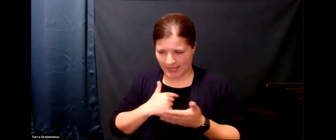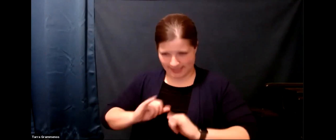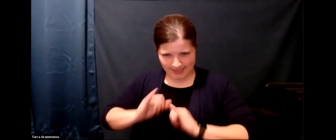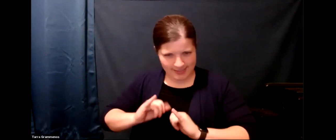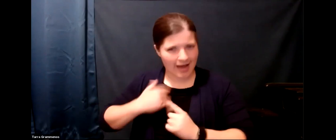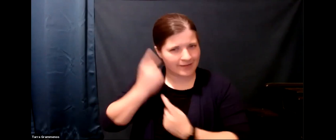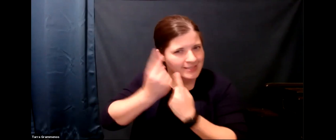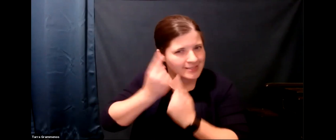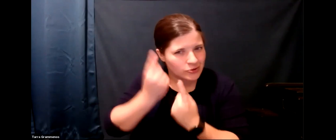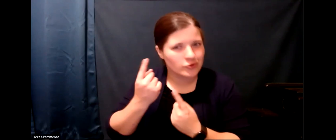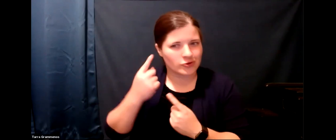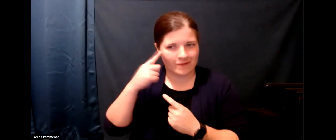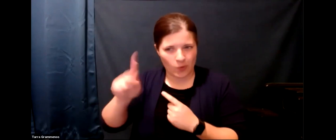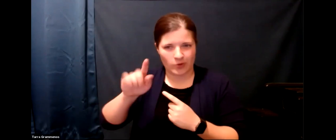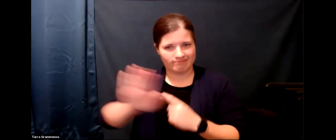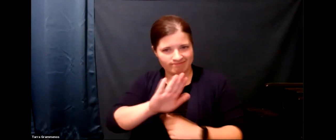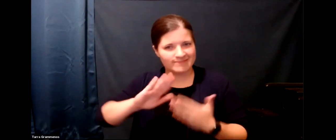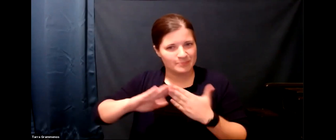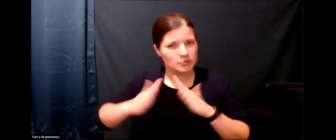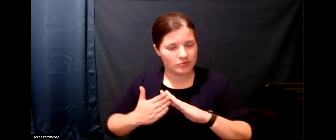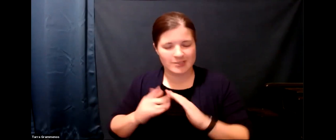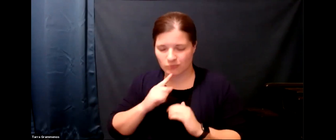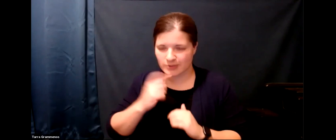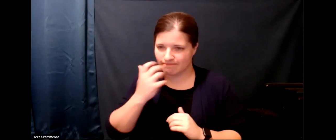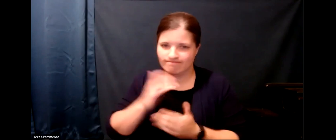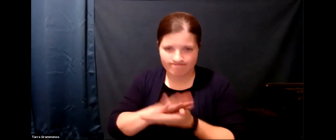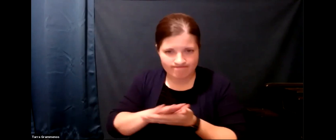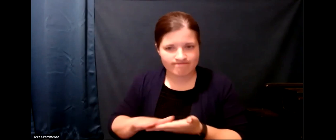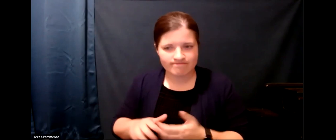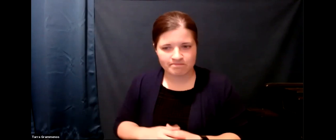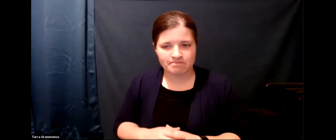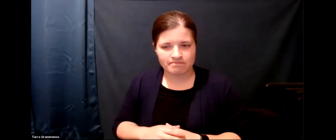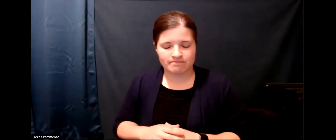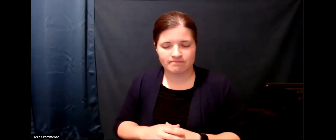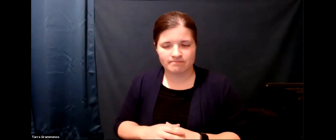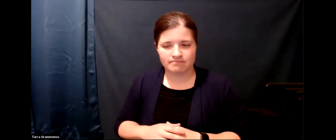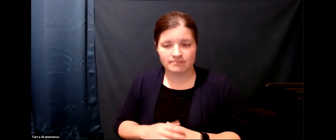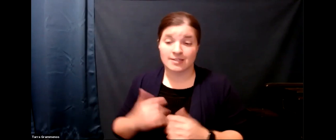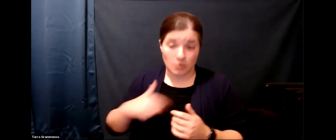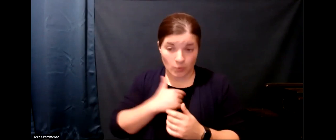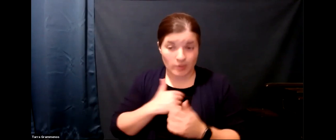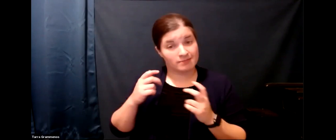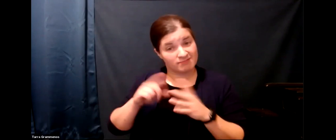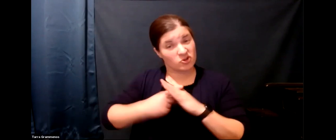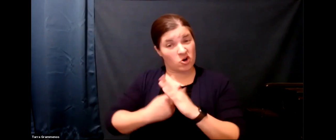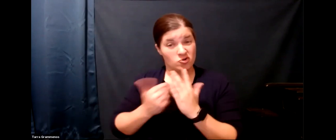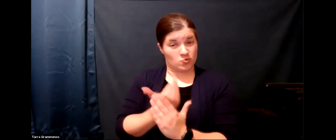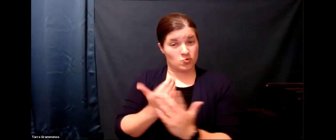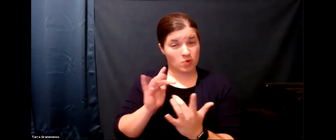put together as we continue -- or we start, in some ways, start new outreach, but we continue the outreach